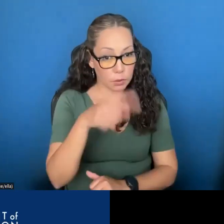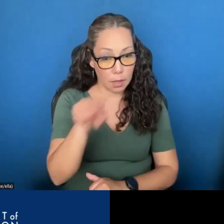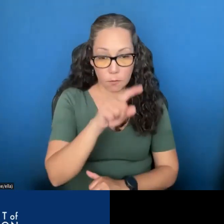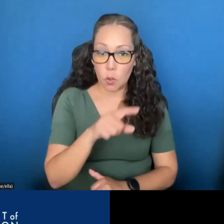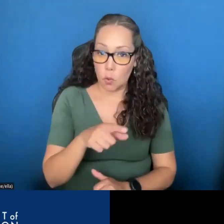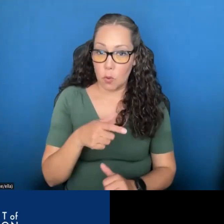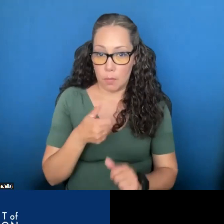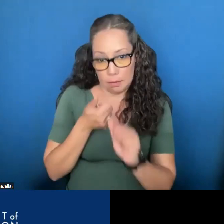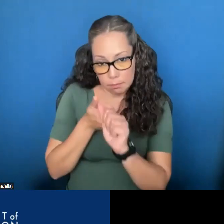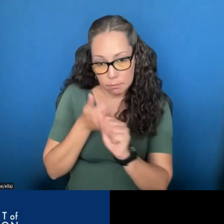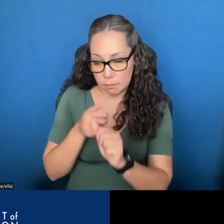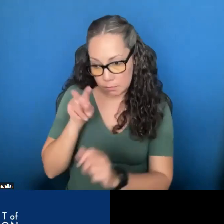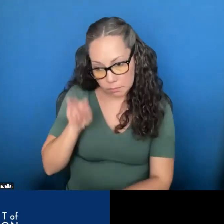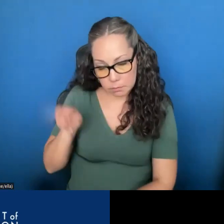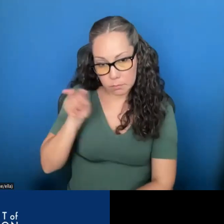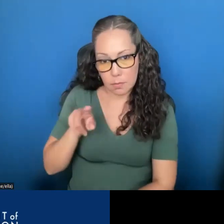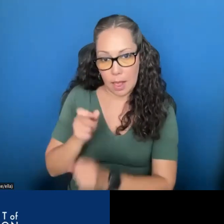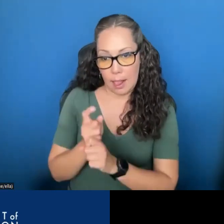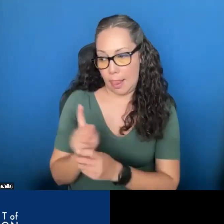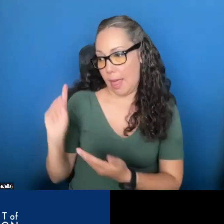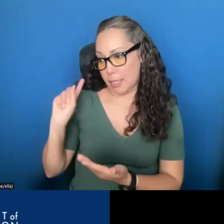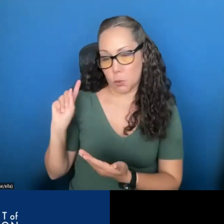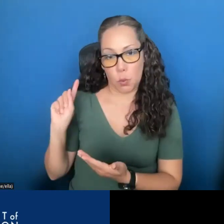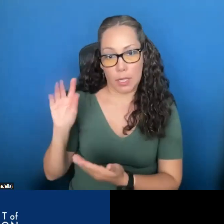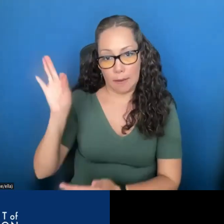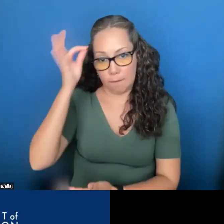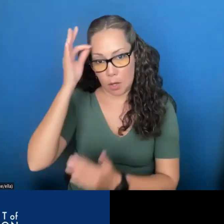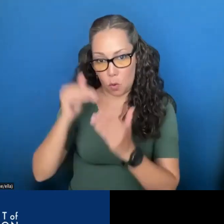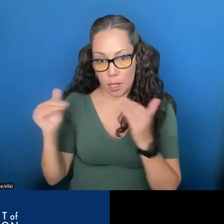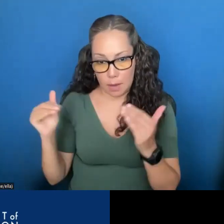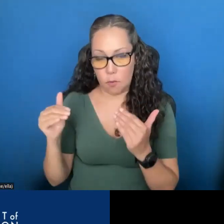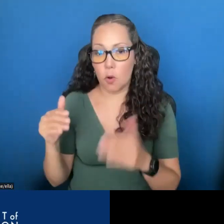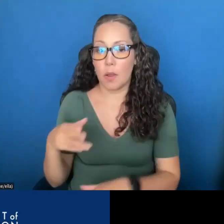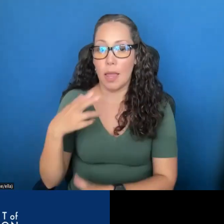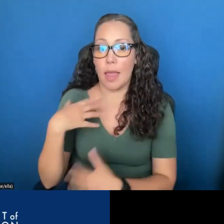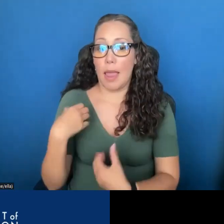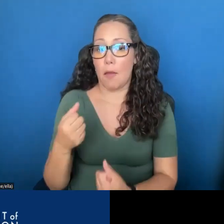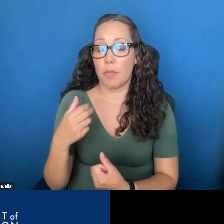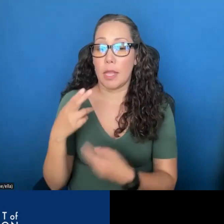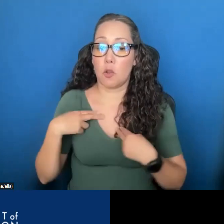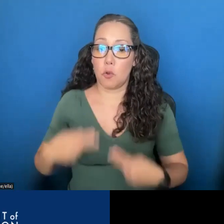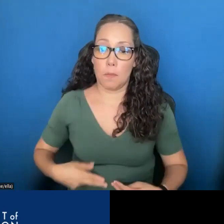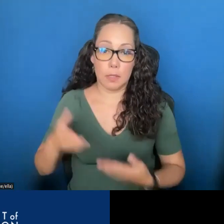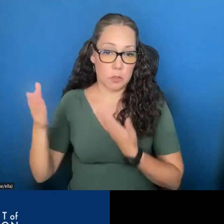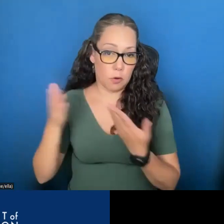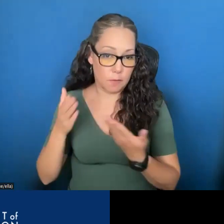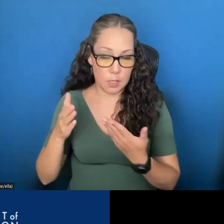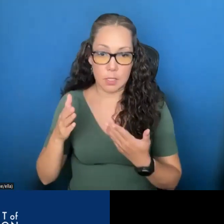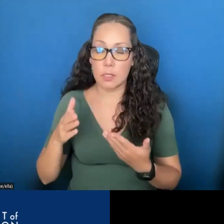this but last week um on the federal Level Health and Human Services um issued a new proposed rule